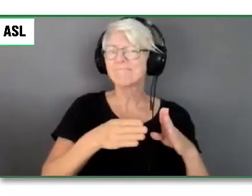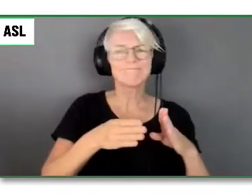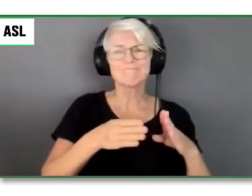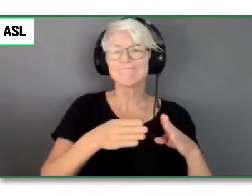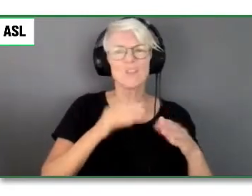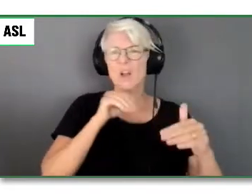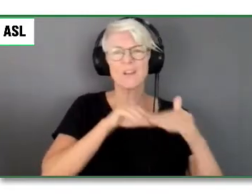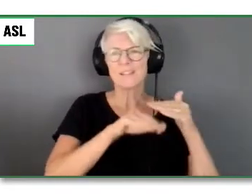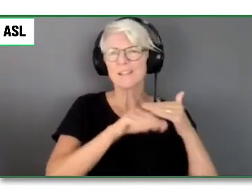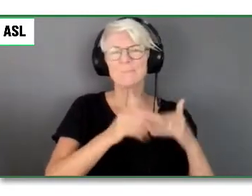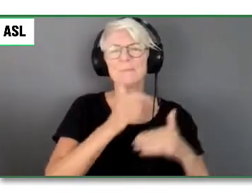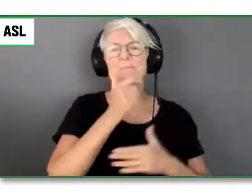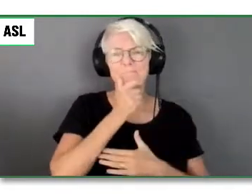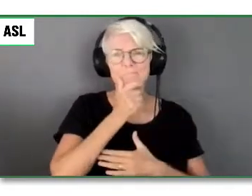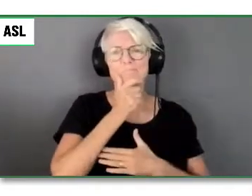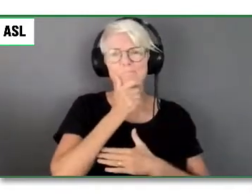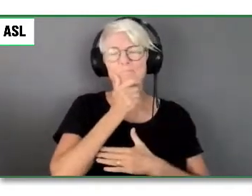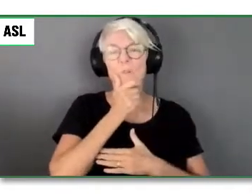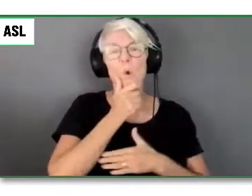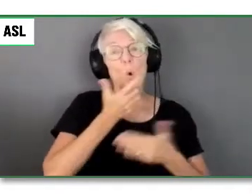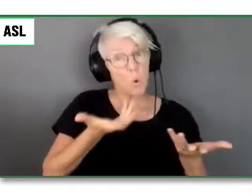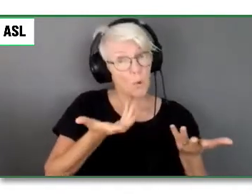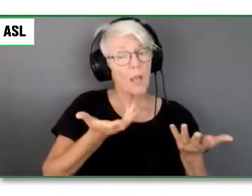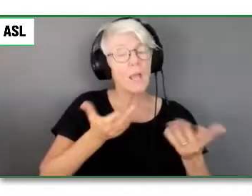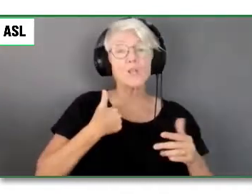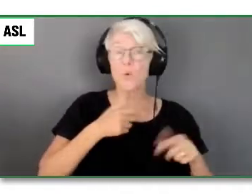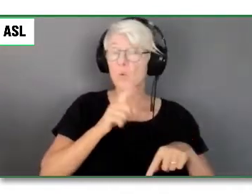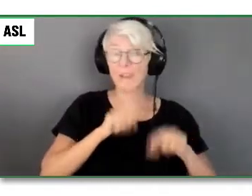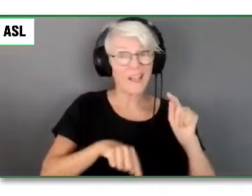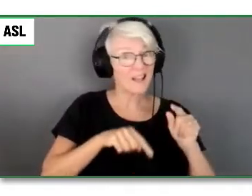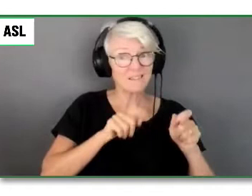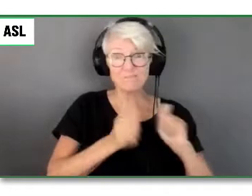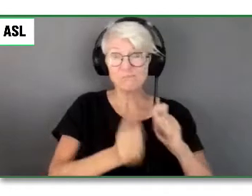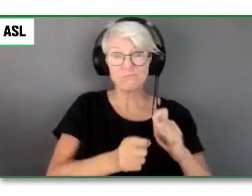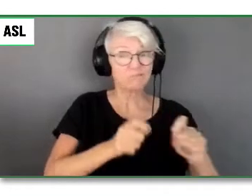adapt the user so that they can use the trail safely.